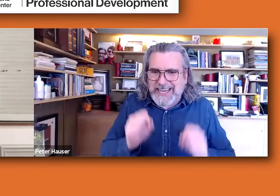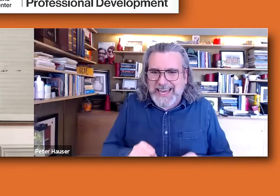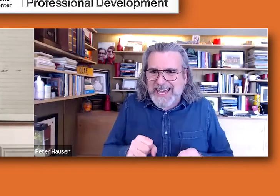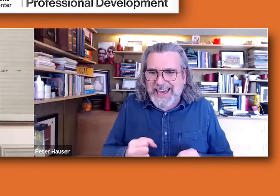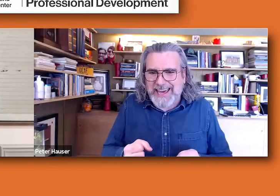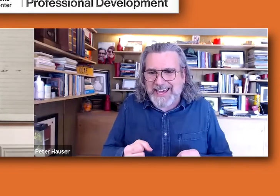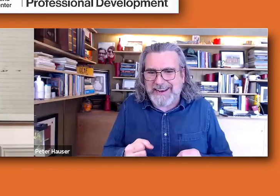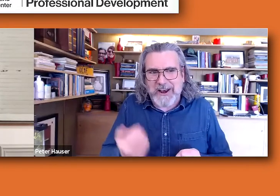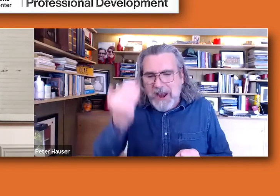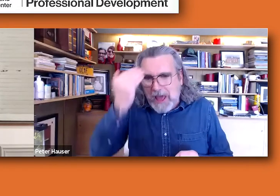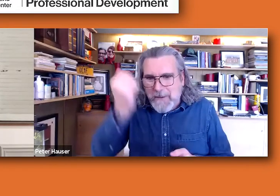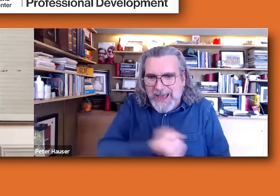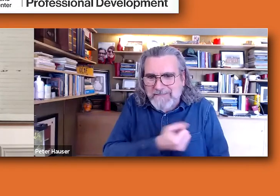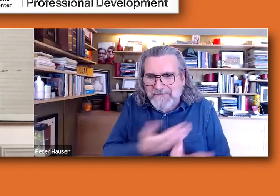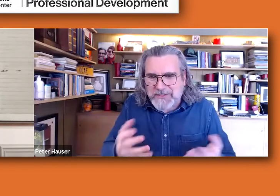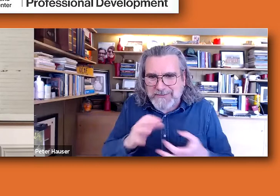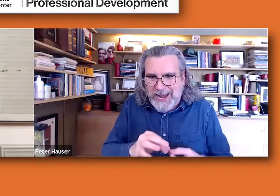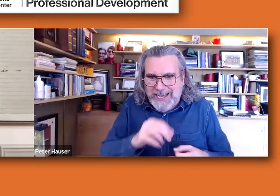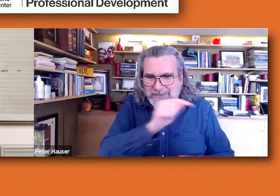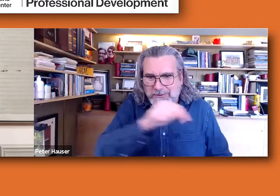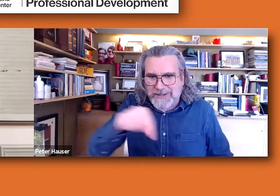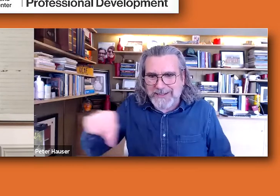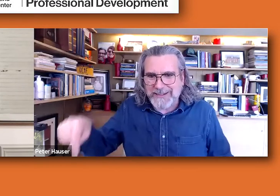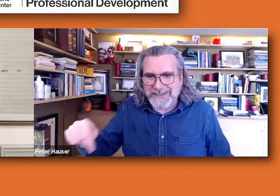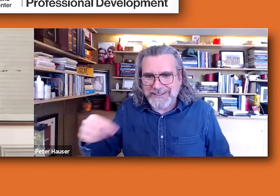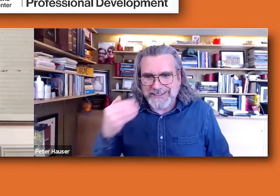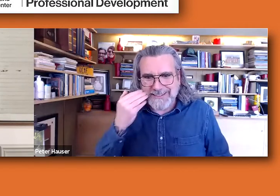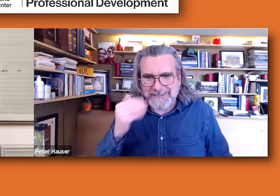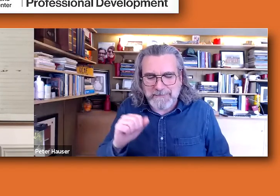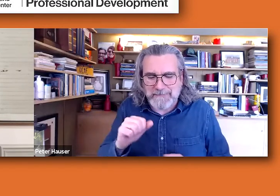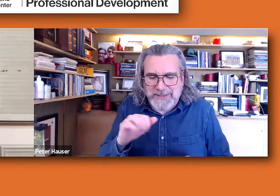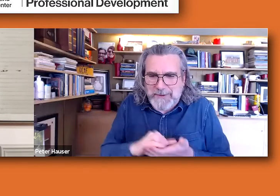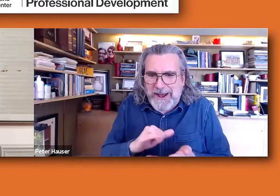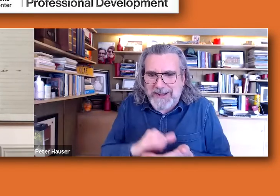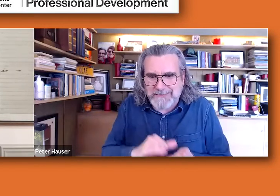It's--you know, there's no way that one person can-- can know everything.